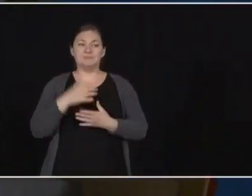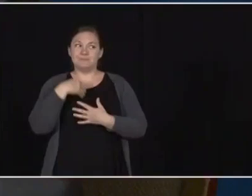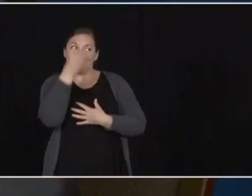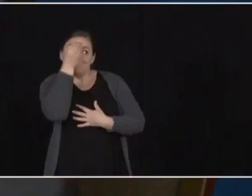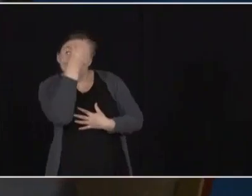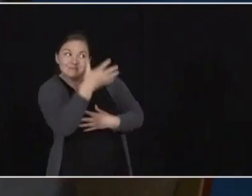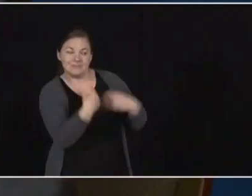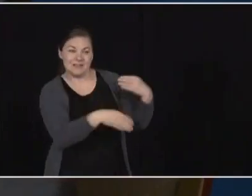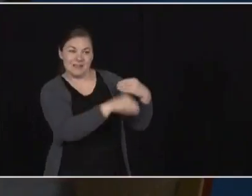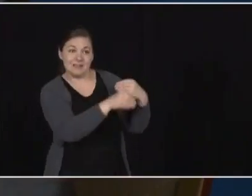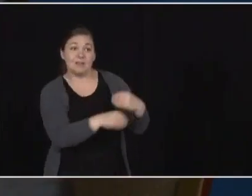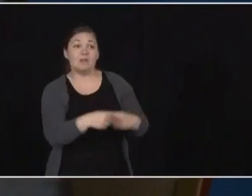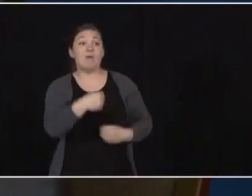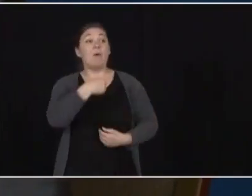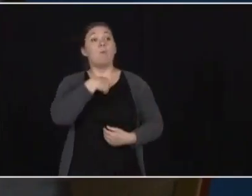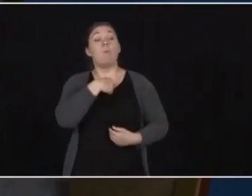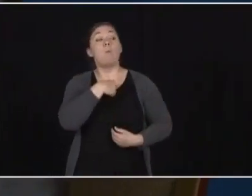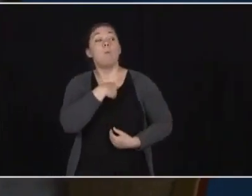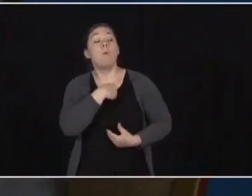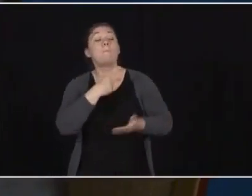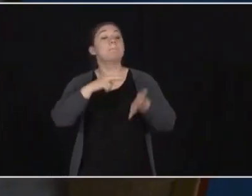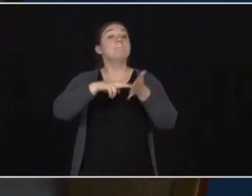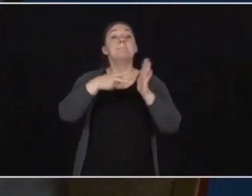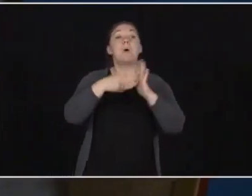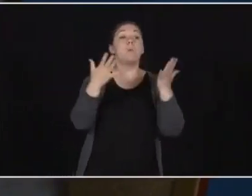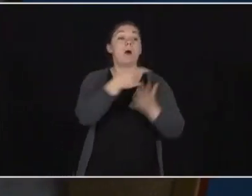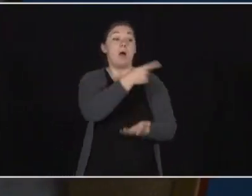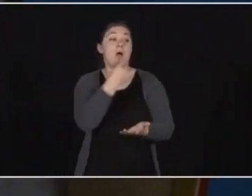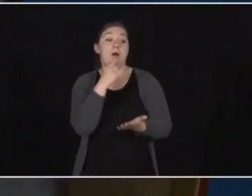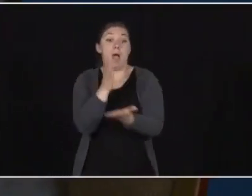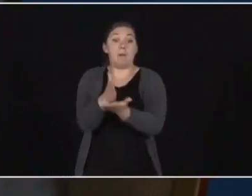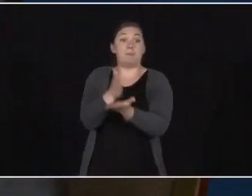it comes to an end. Doctor Hiers spoke about the idea of learning